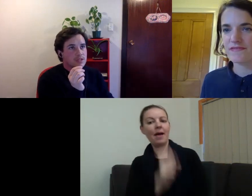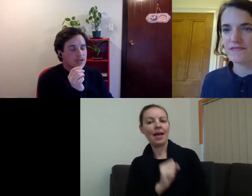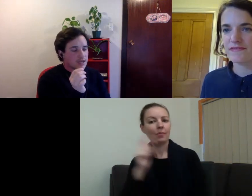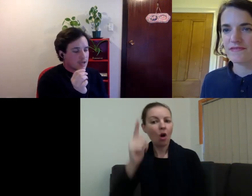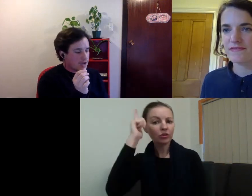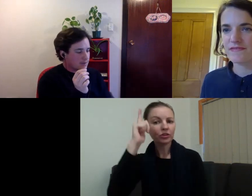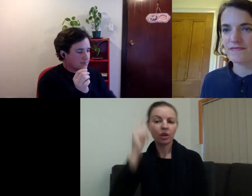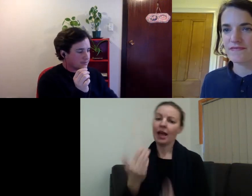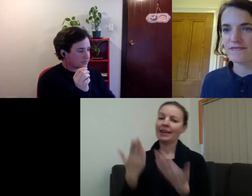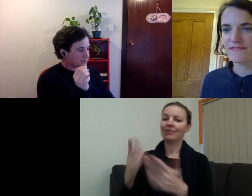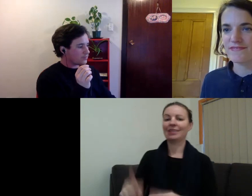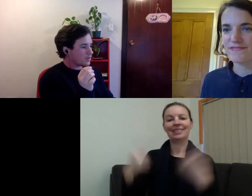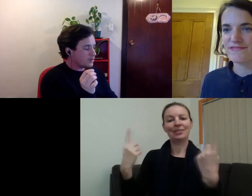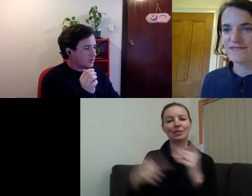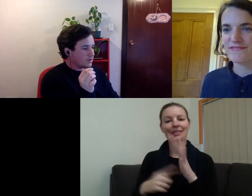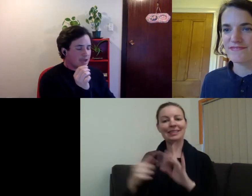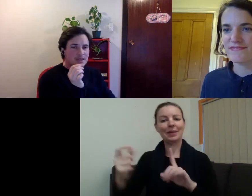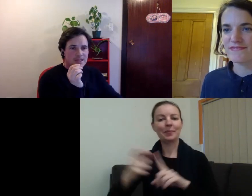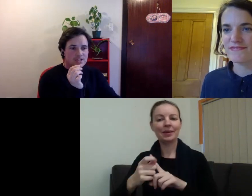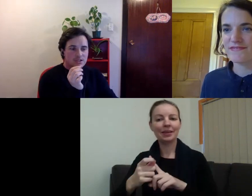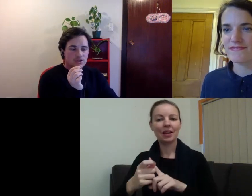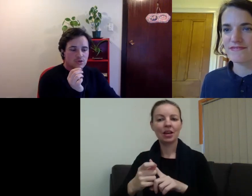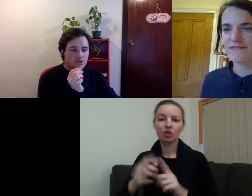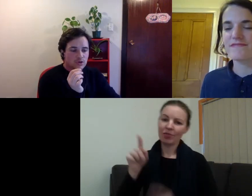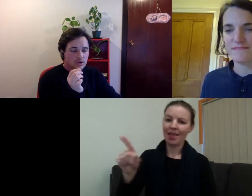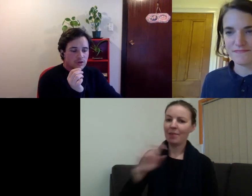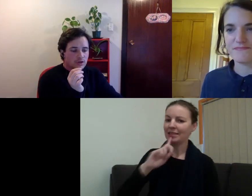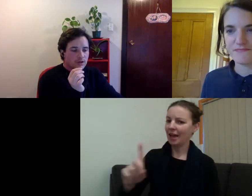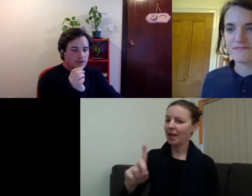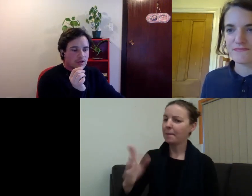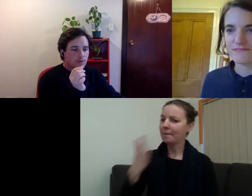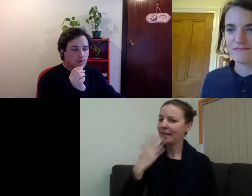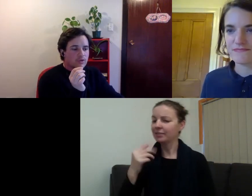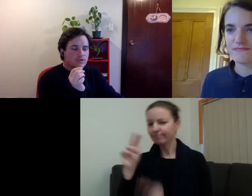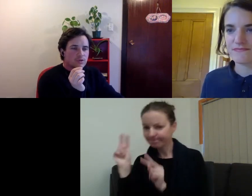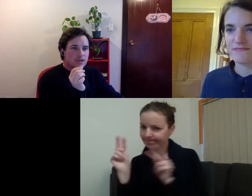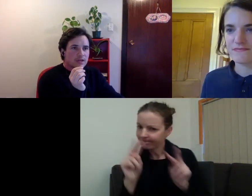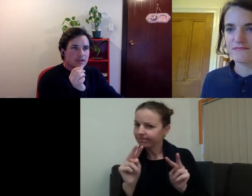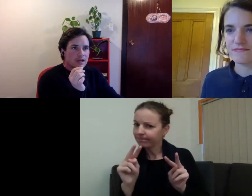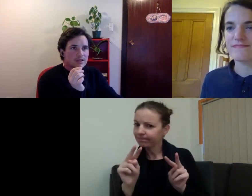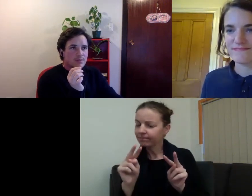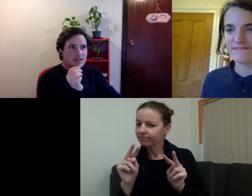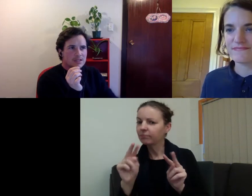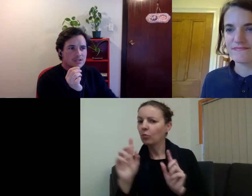boss I would say pay attention to what you're doing and pay attention